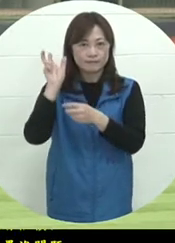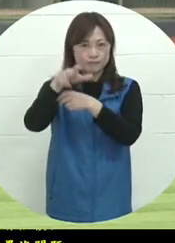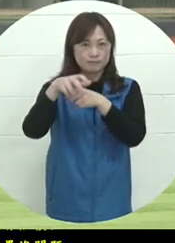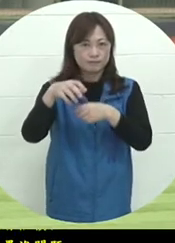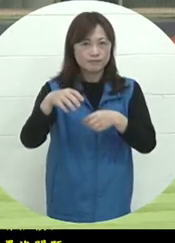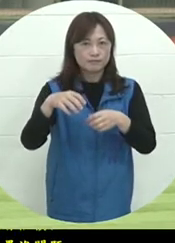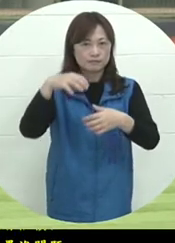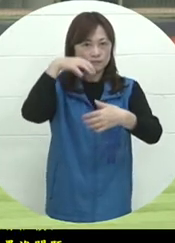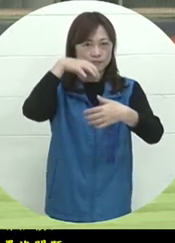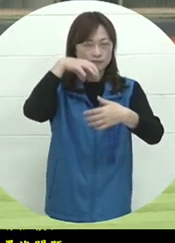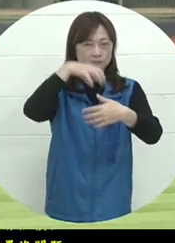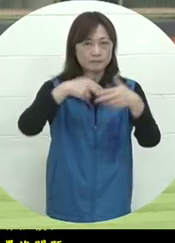the whole tacit understanding is also very